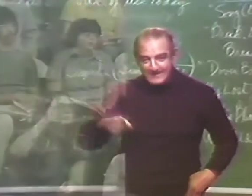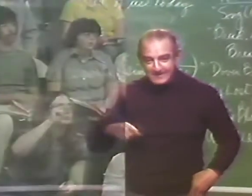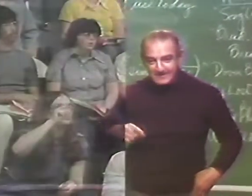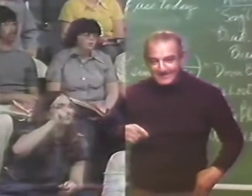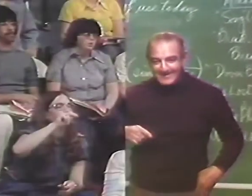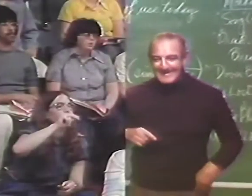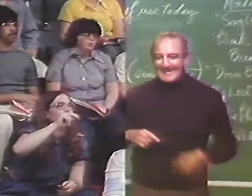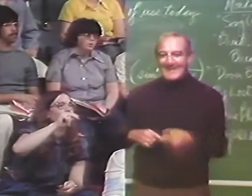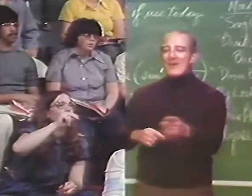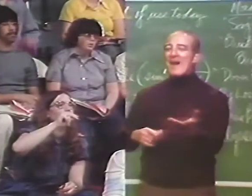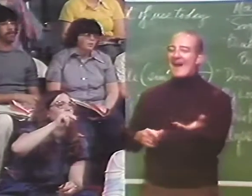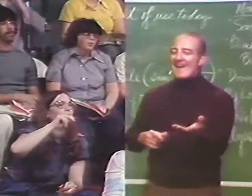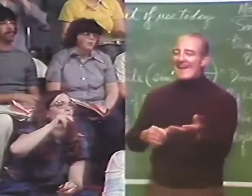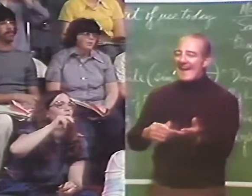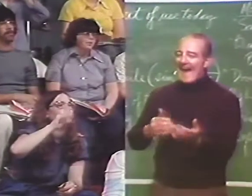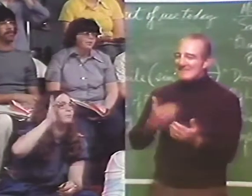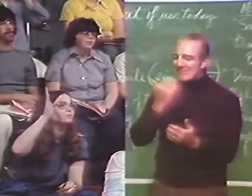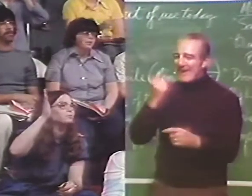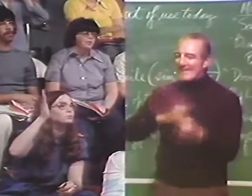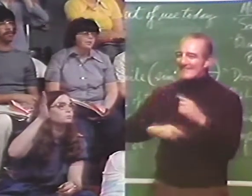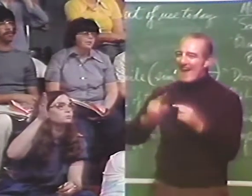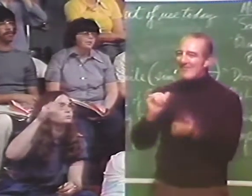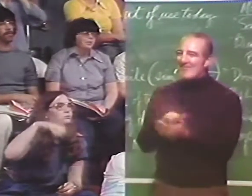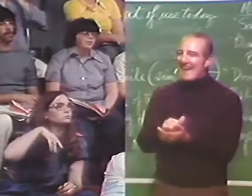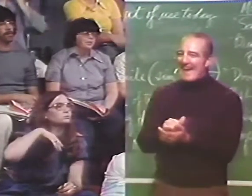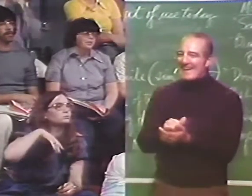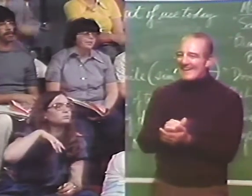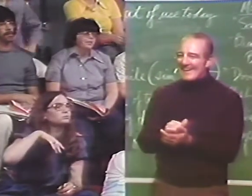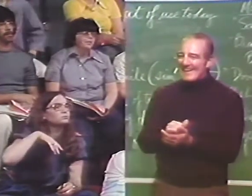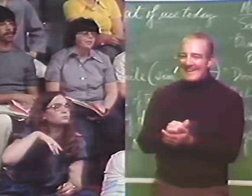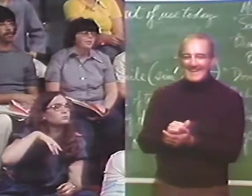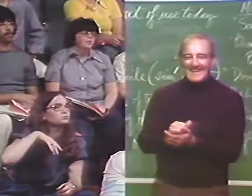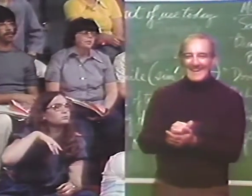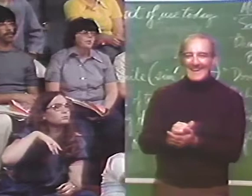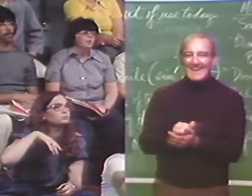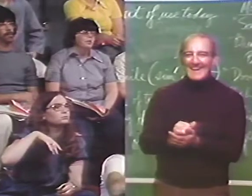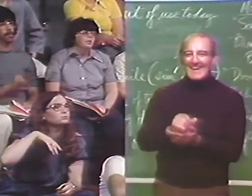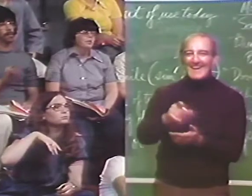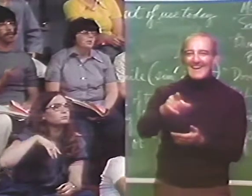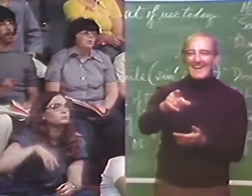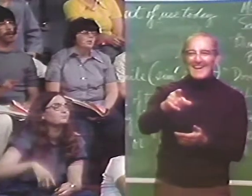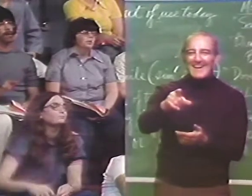HAD AIRPLANES IN THOSE DAYS? WHY? THERE'S A BETTER SIGN FOR THAT.